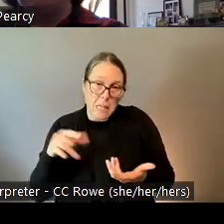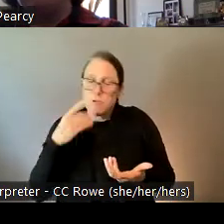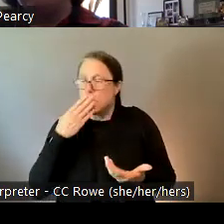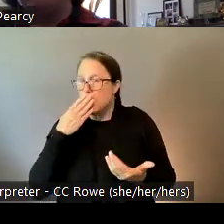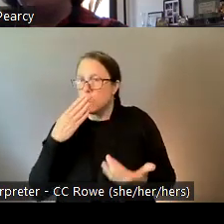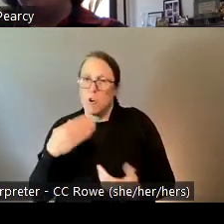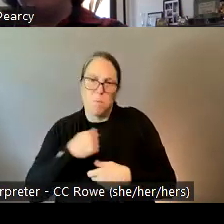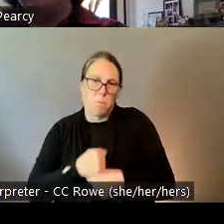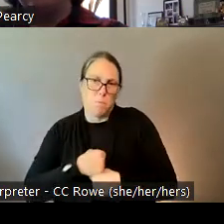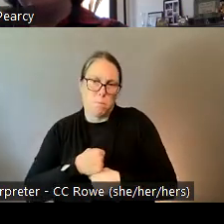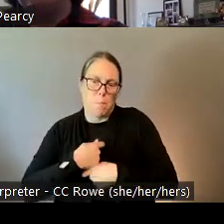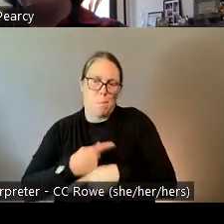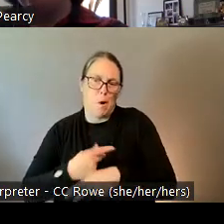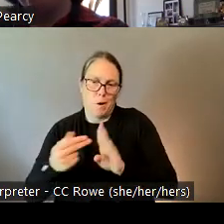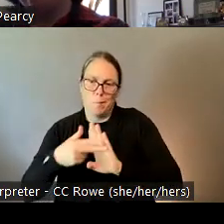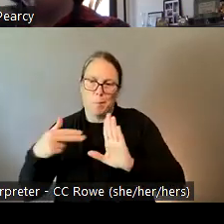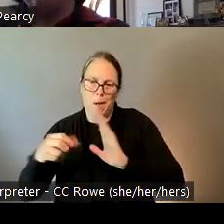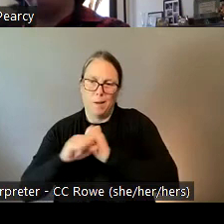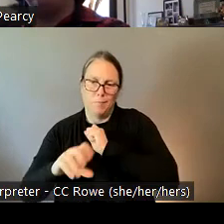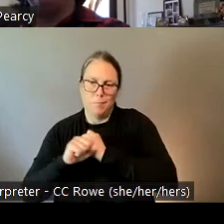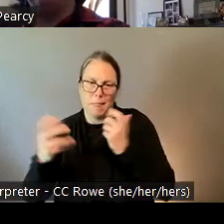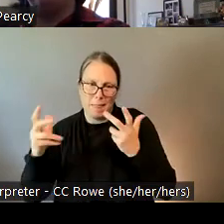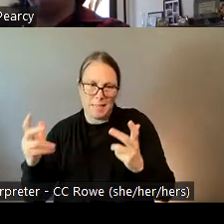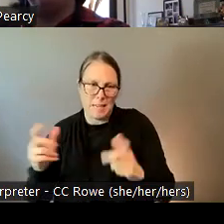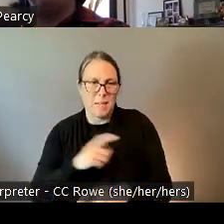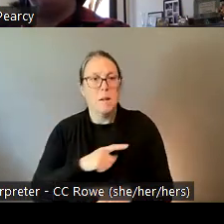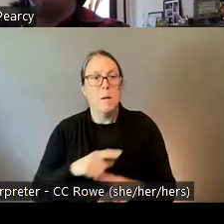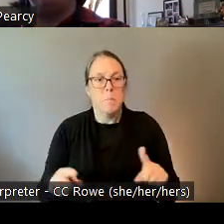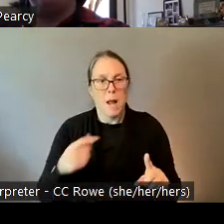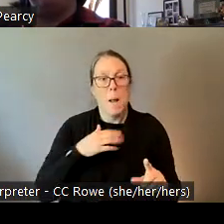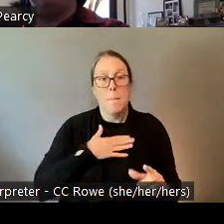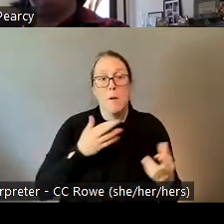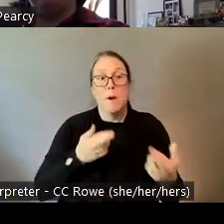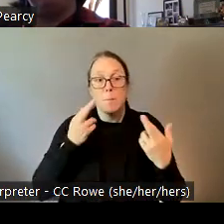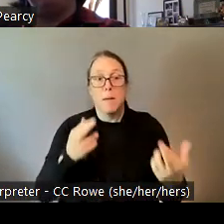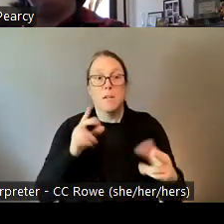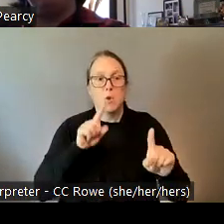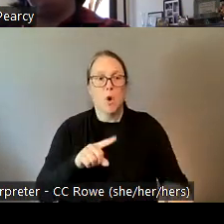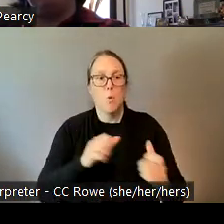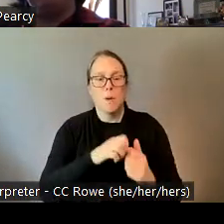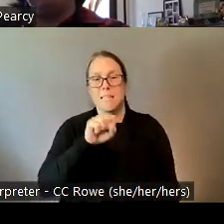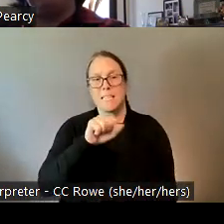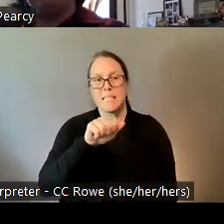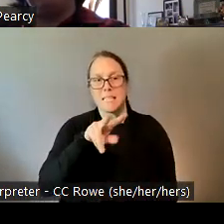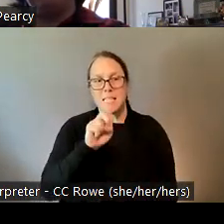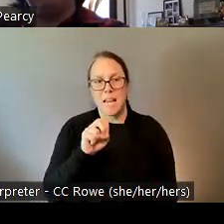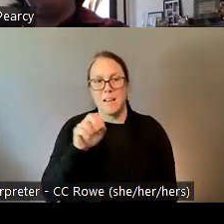It might just be a good like brand partnership. So I would highly recommend just going with your usual save as menu.